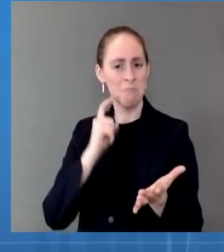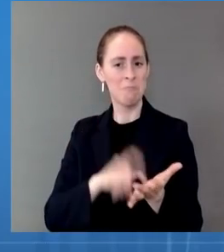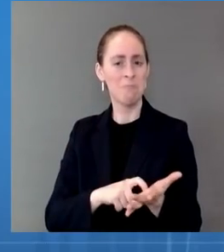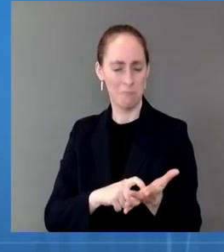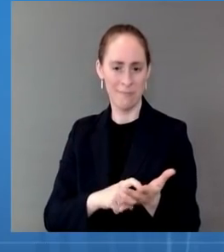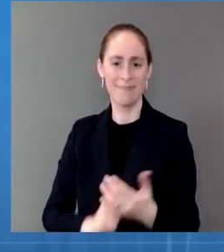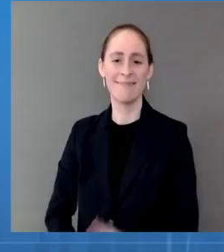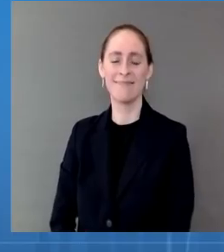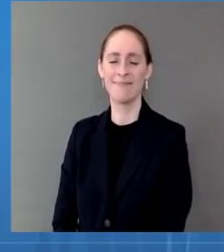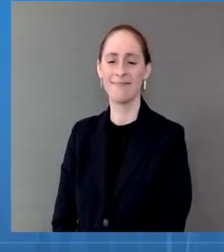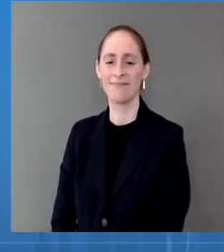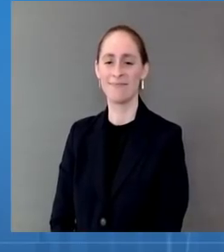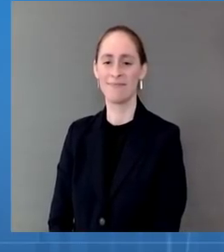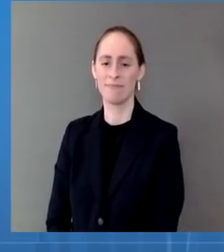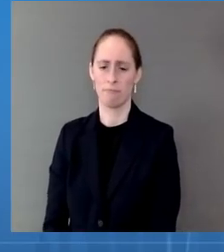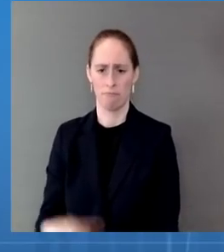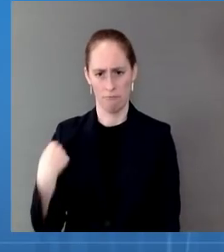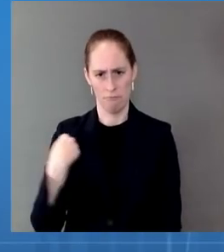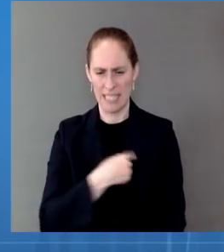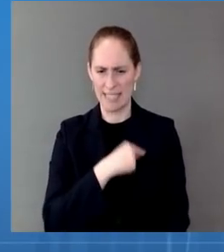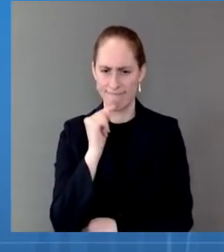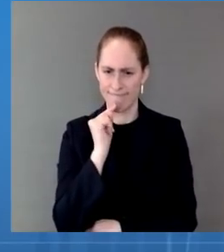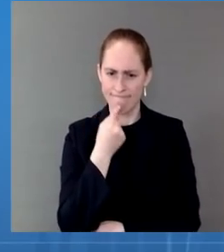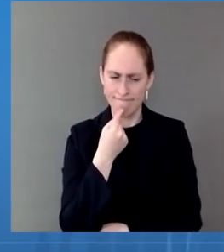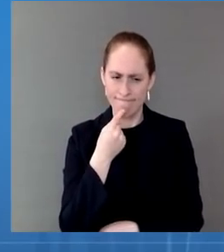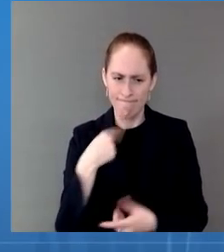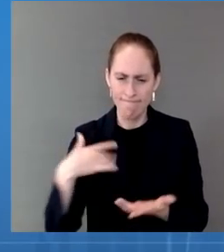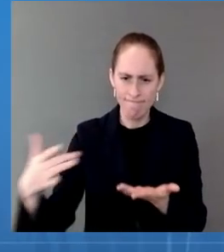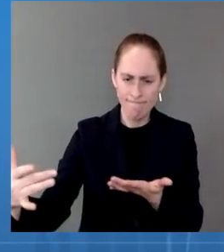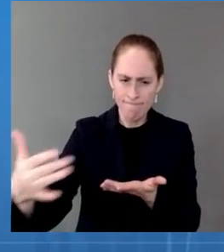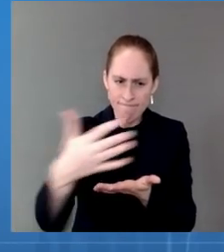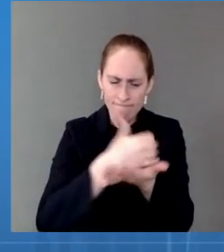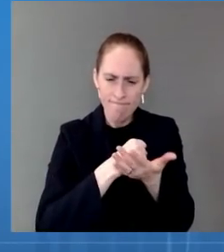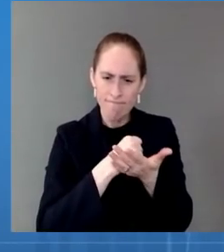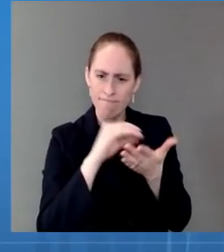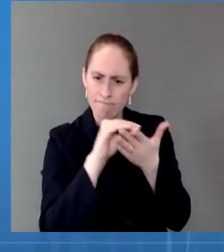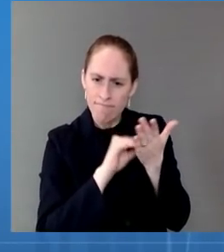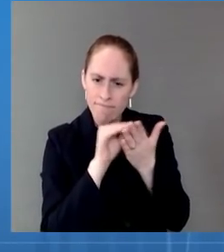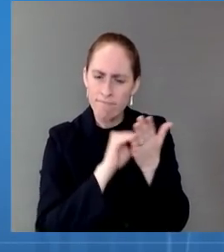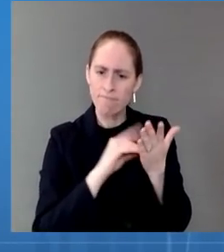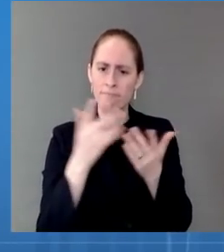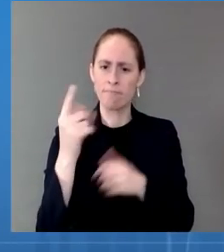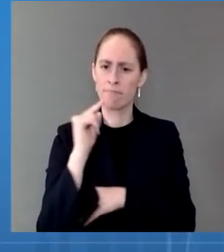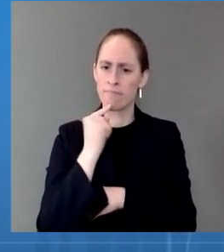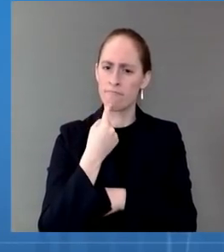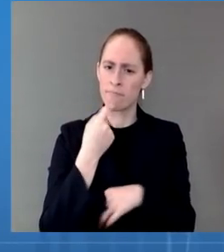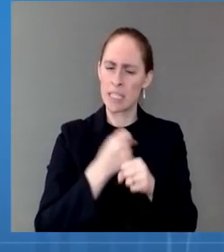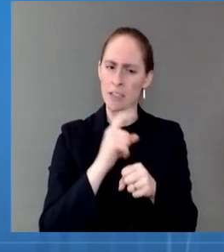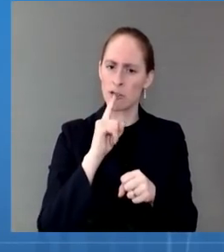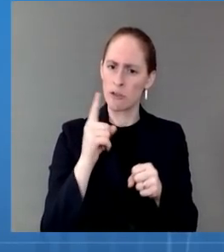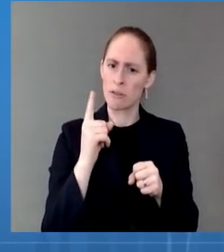and no safety concerns have been identified in this age group. I know some parents want to wait and see.